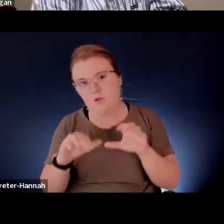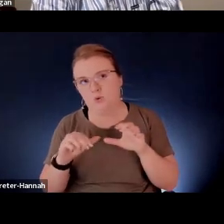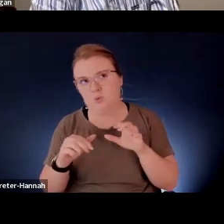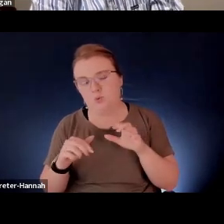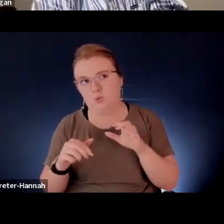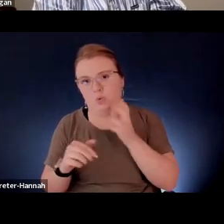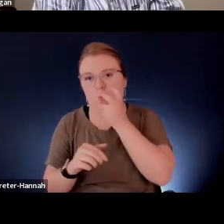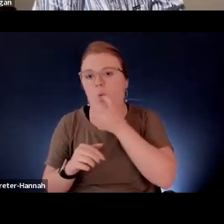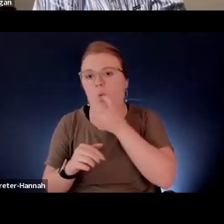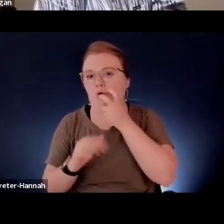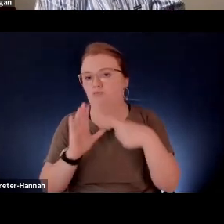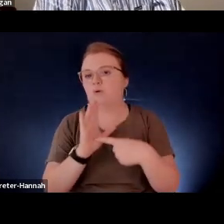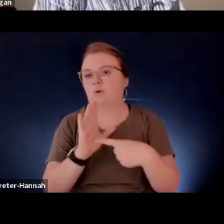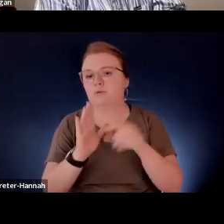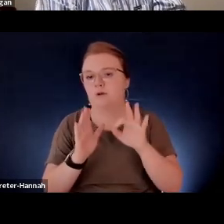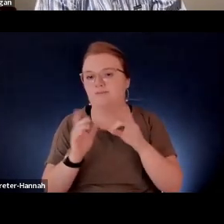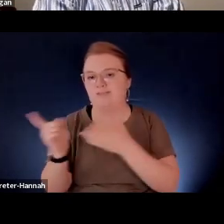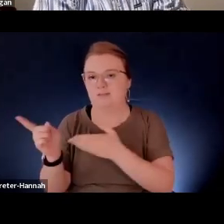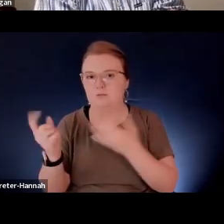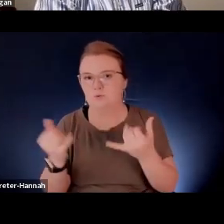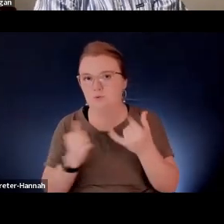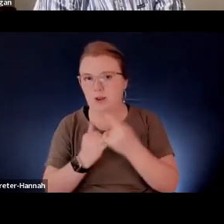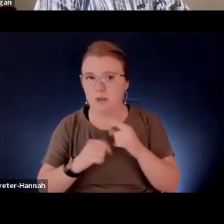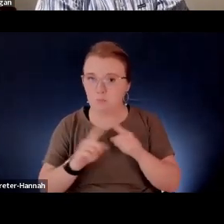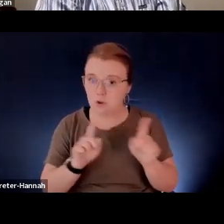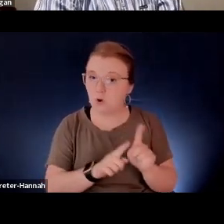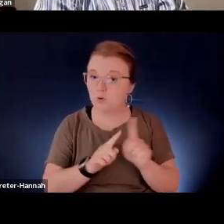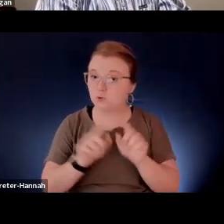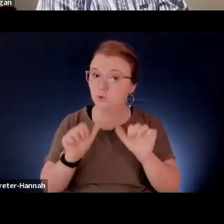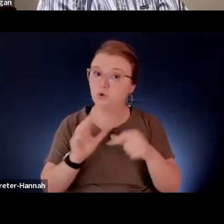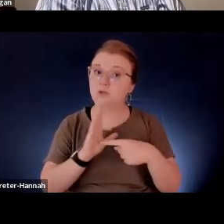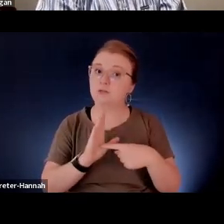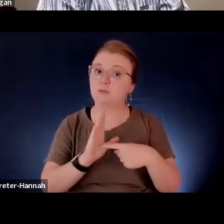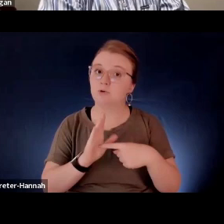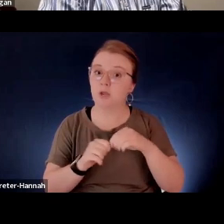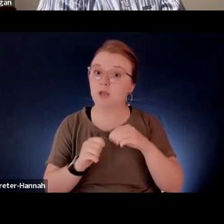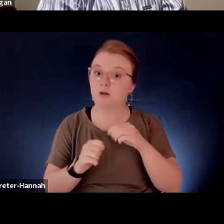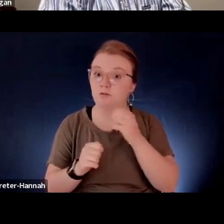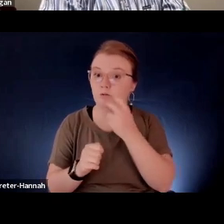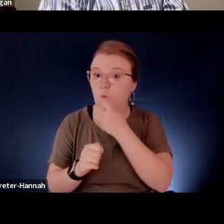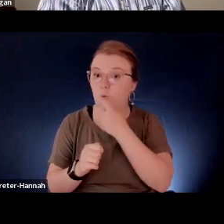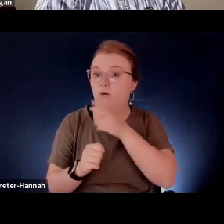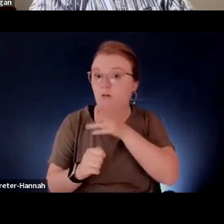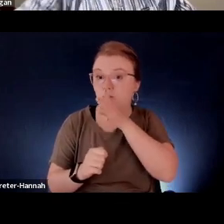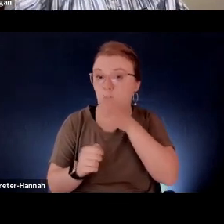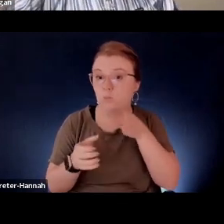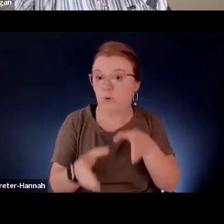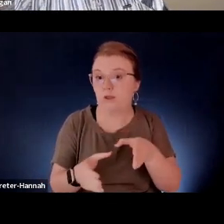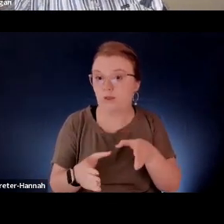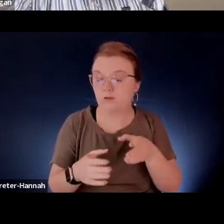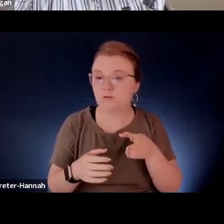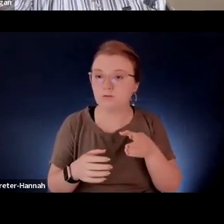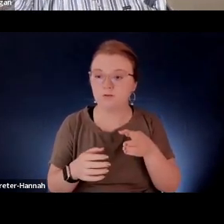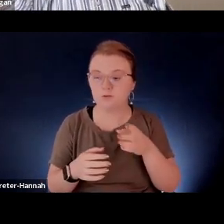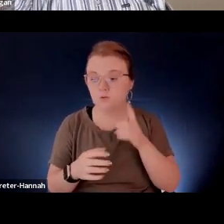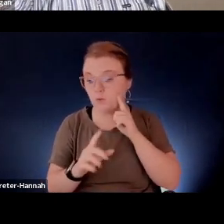but I mean you could also demonstrate it in an oral way. So, the idea is to just represent things